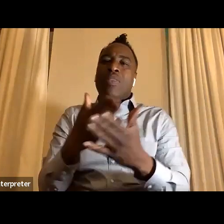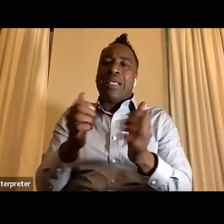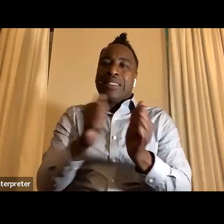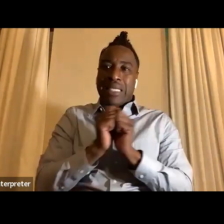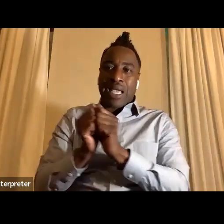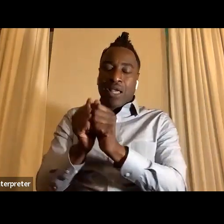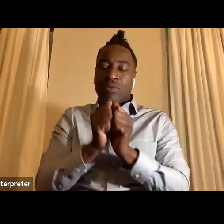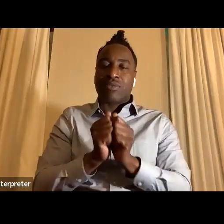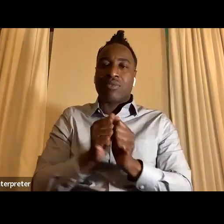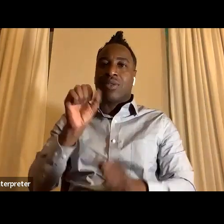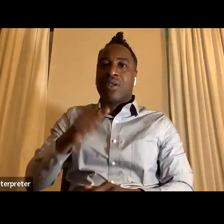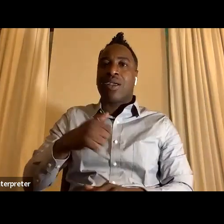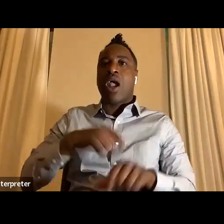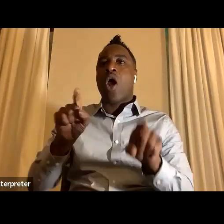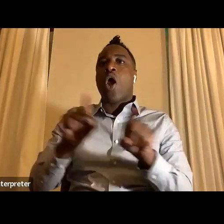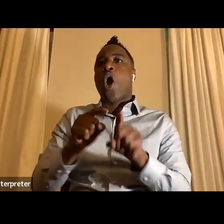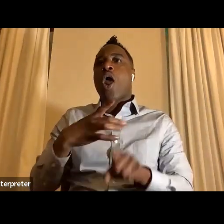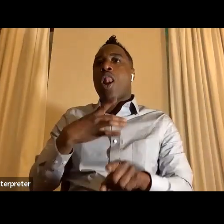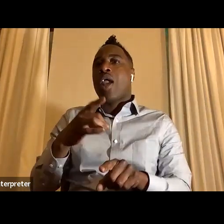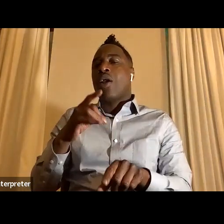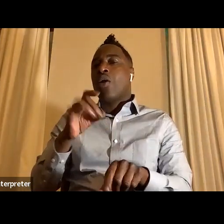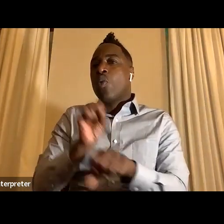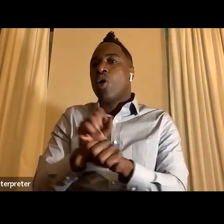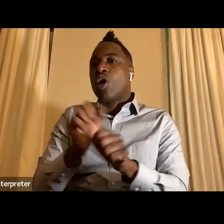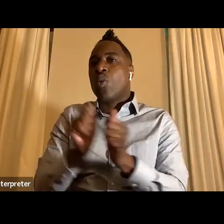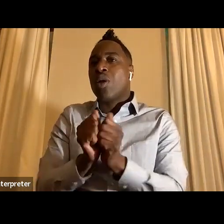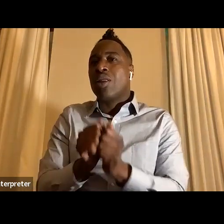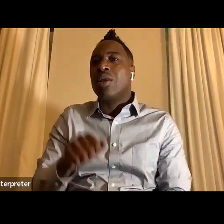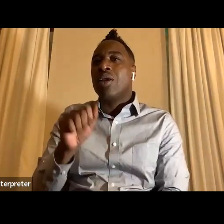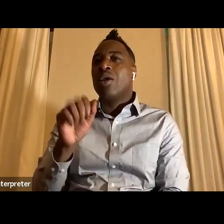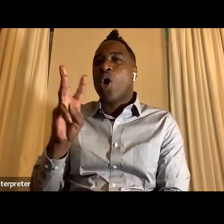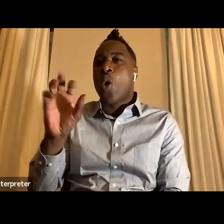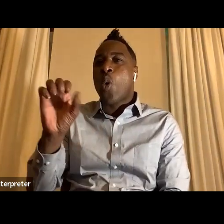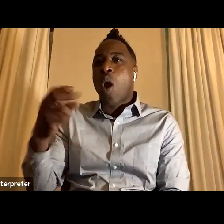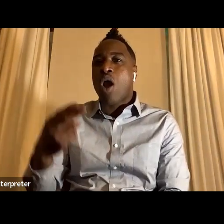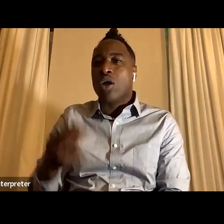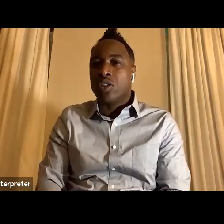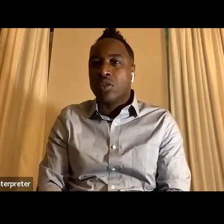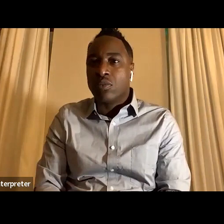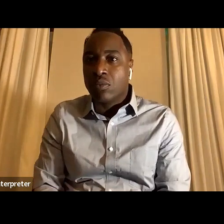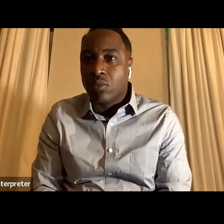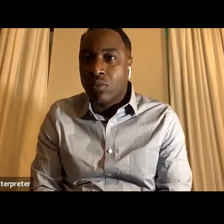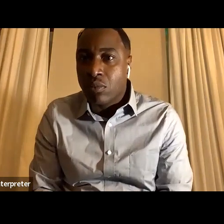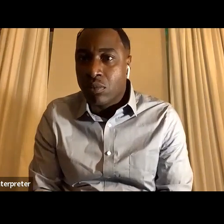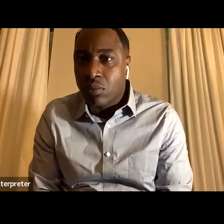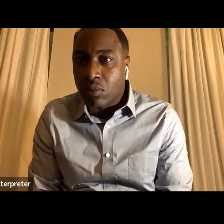And I also like working with Wash because it's pretty cool.